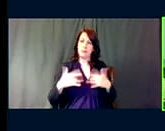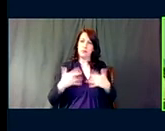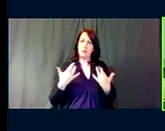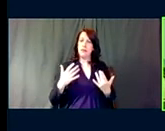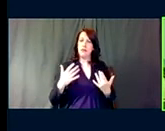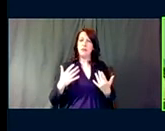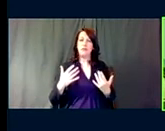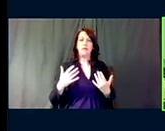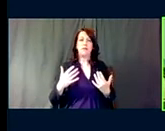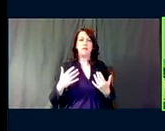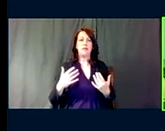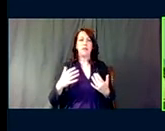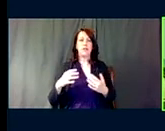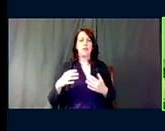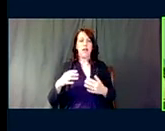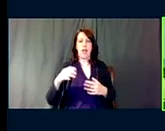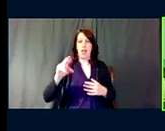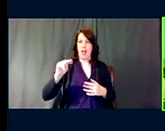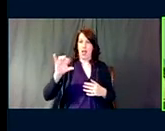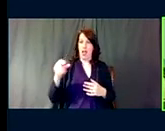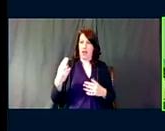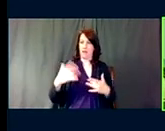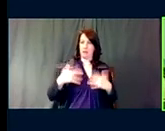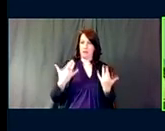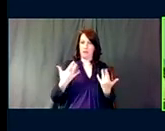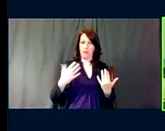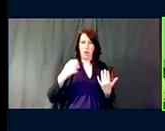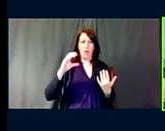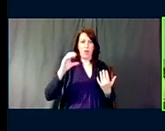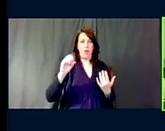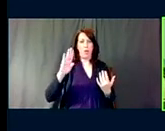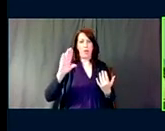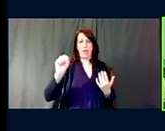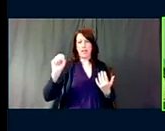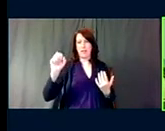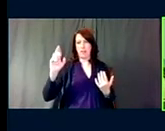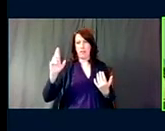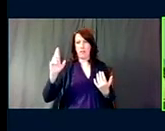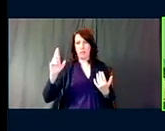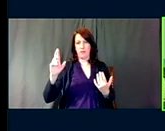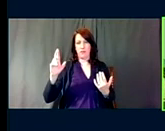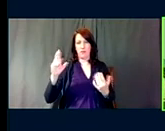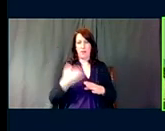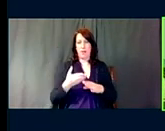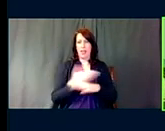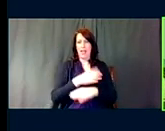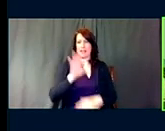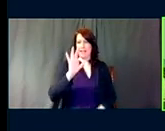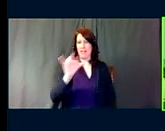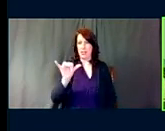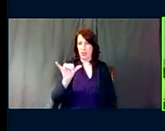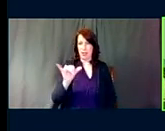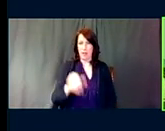TALKING ABOUT THE STATE OF THE SOCIAL BEHAVIORAL SCIENCE AT THE NIH FROM THE PRIOR FISCAL YEAR. NEXT SLIDE.